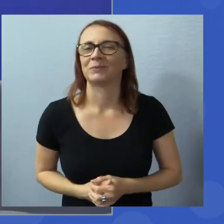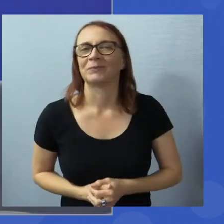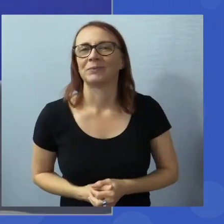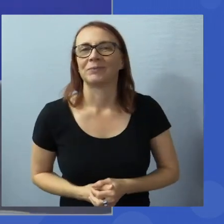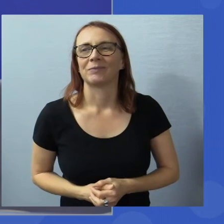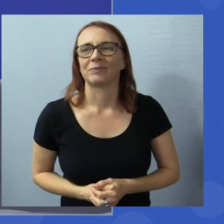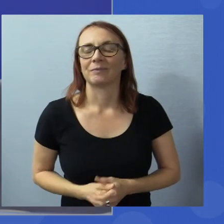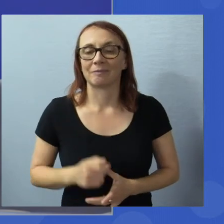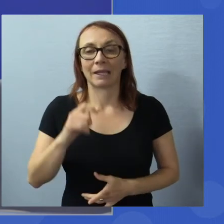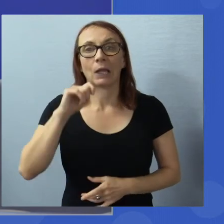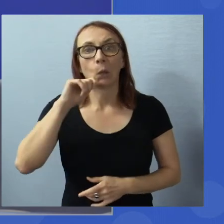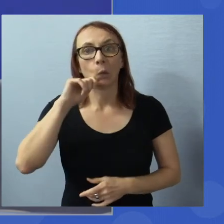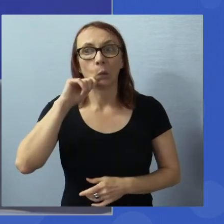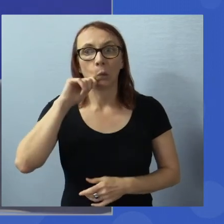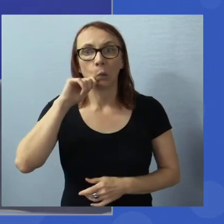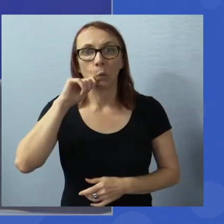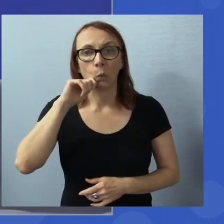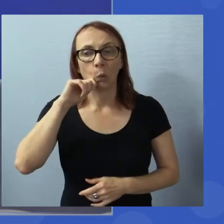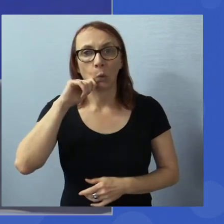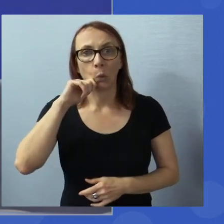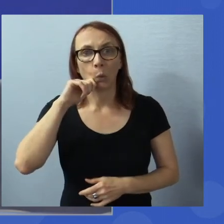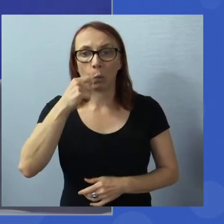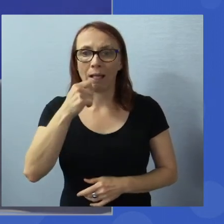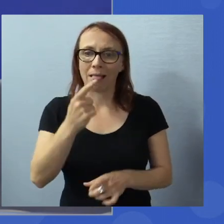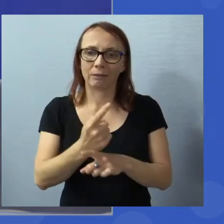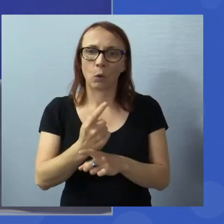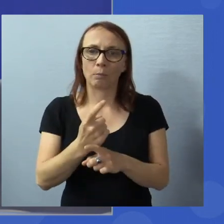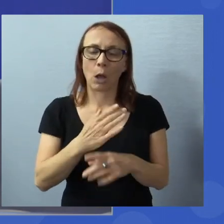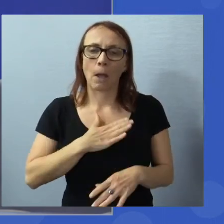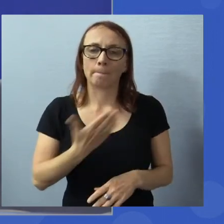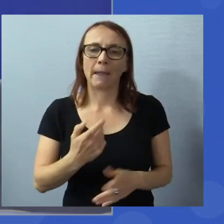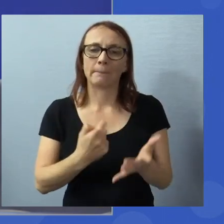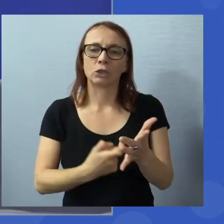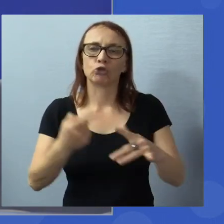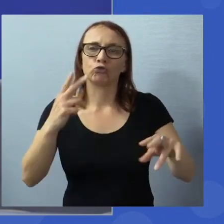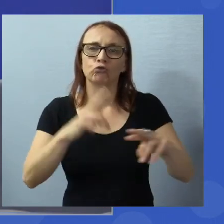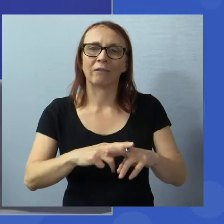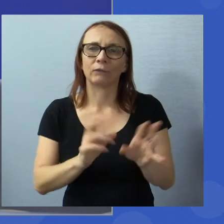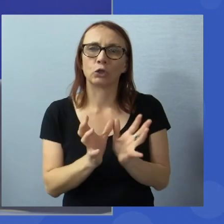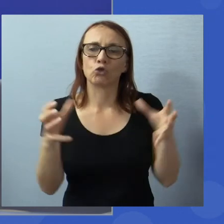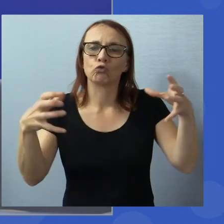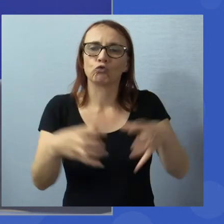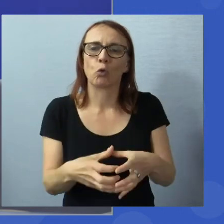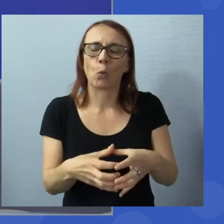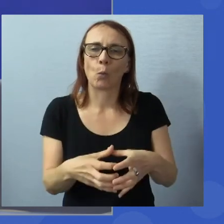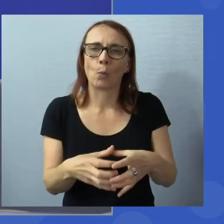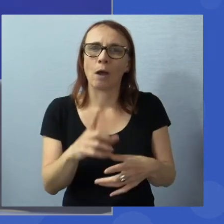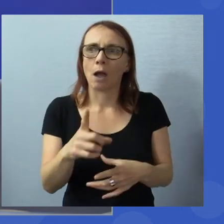saying a little bit about the referent the members reference group in a few minutes but I think I'm already saying to you those of you have volunteered for